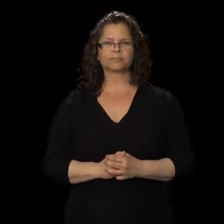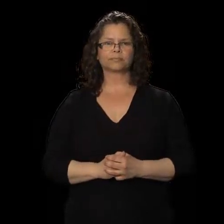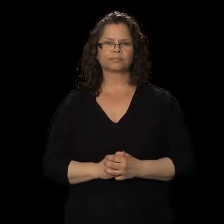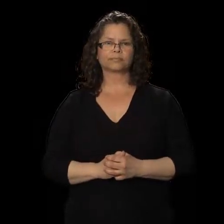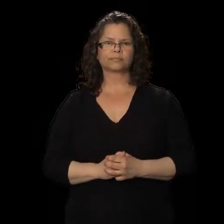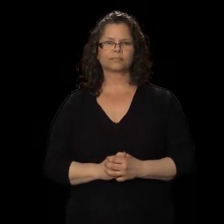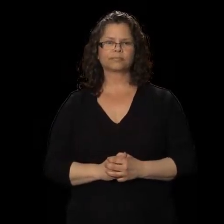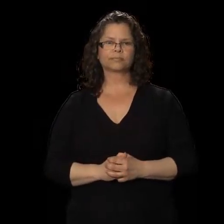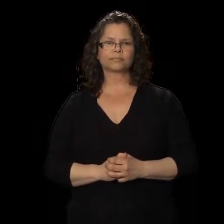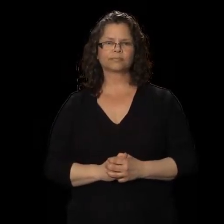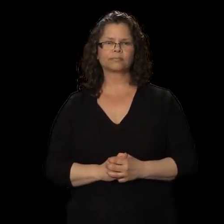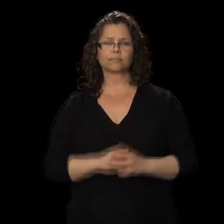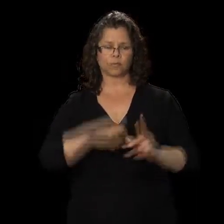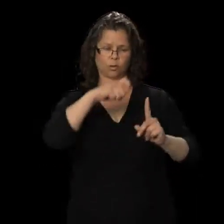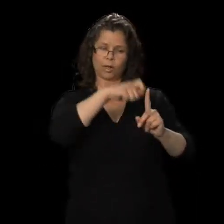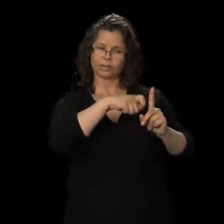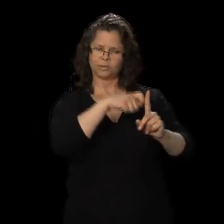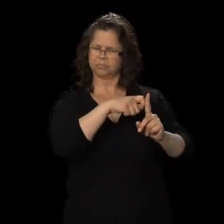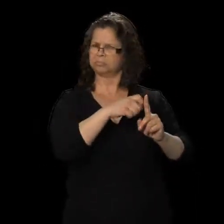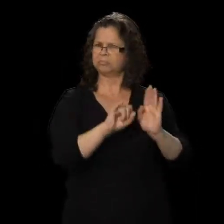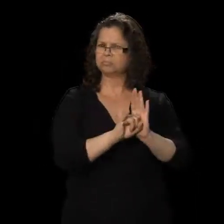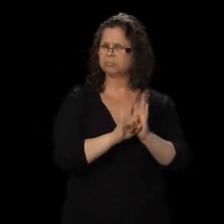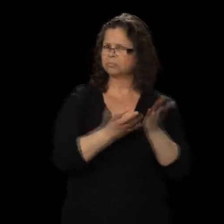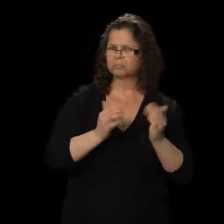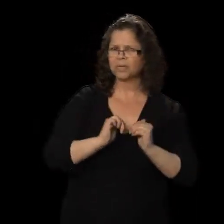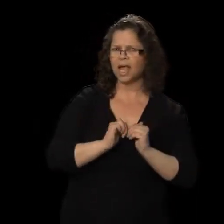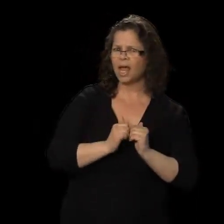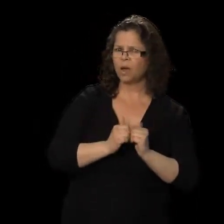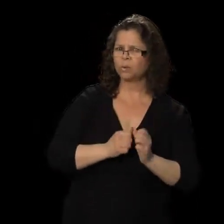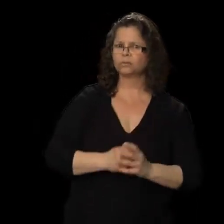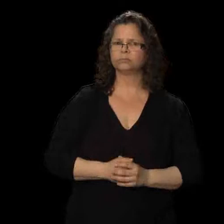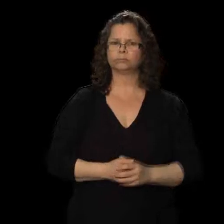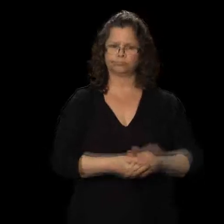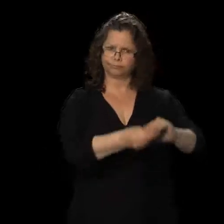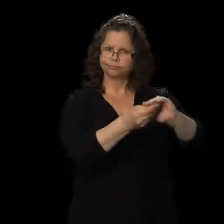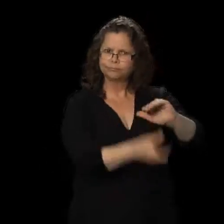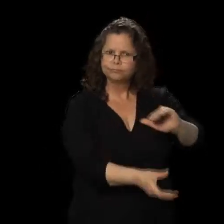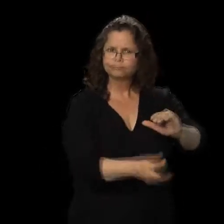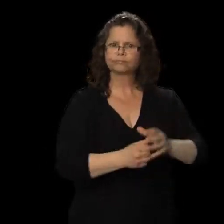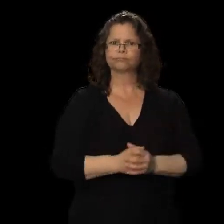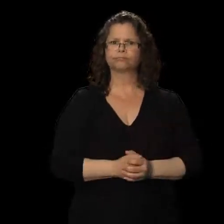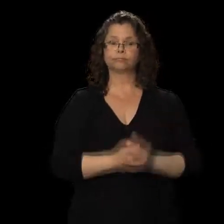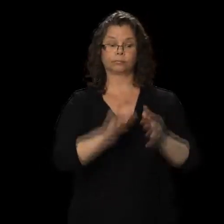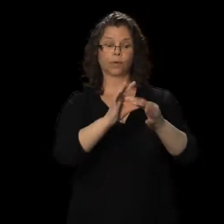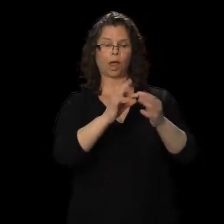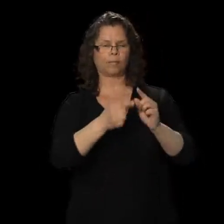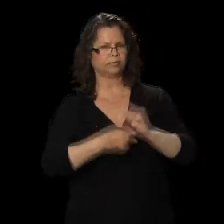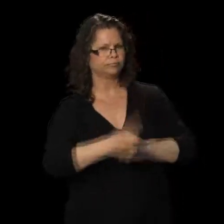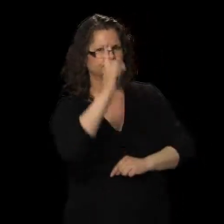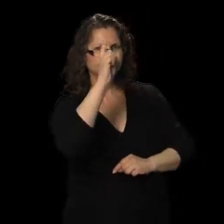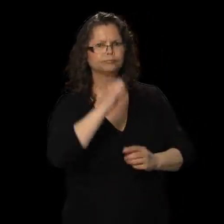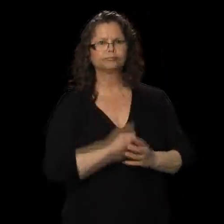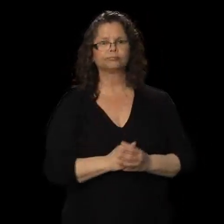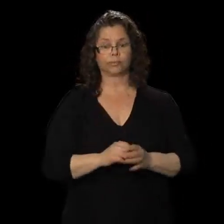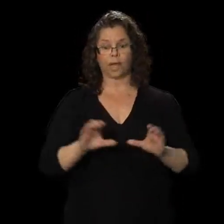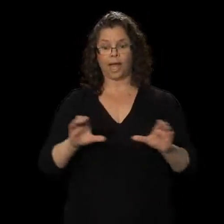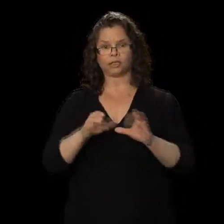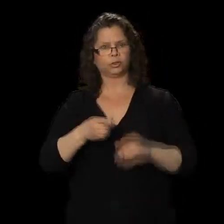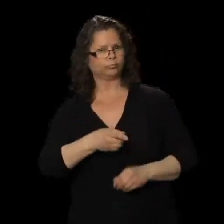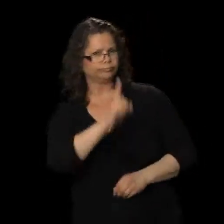When is it harassment? Harassment is making demeaning or hurtful comments or